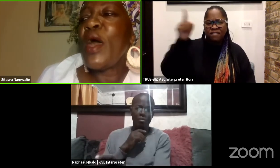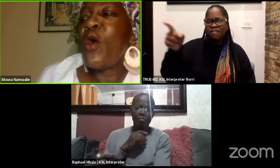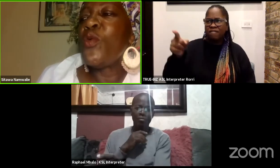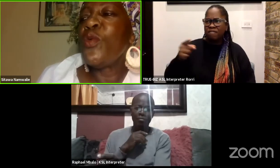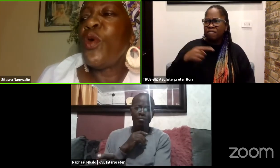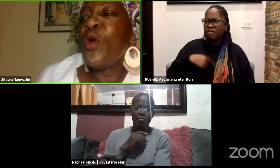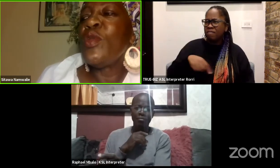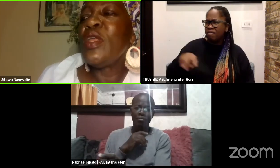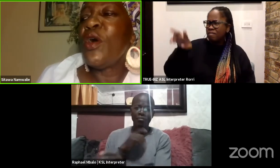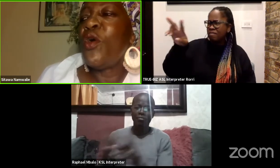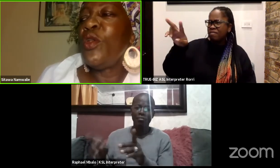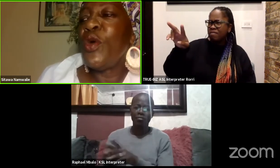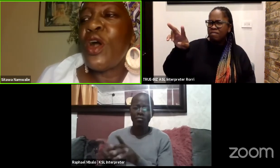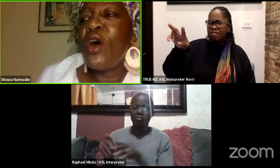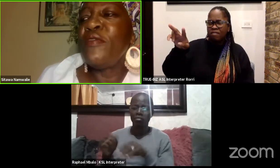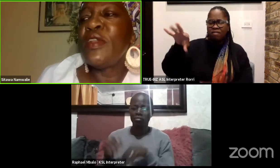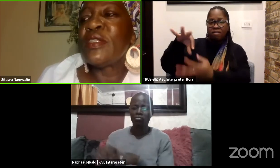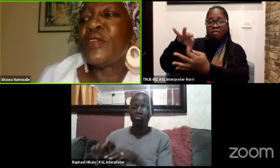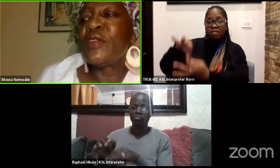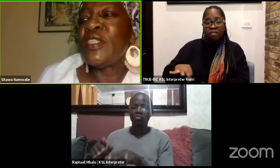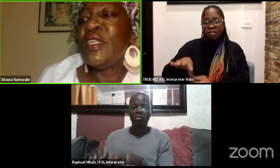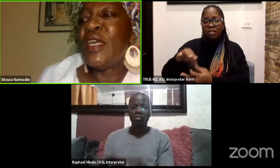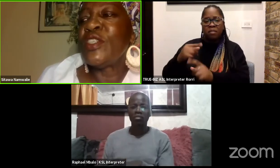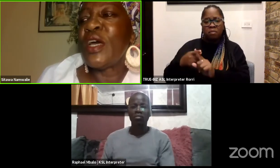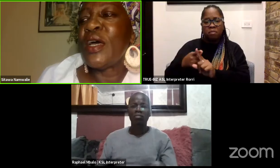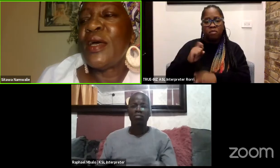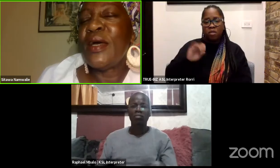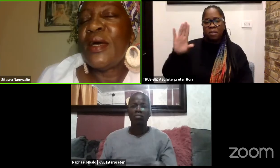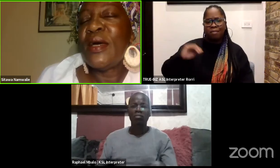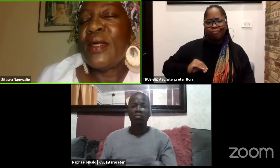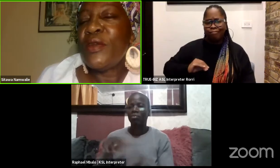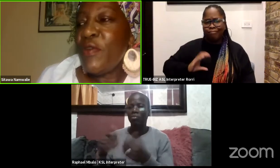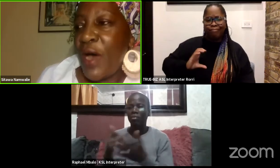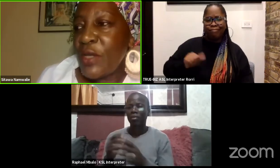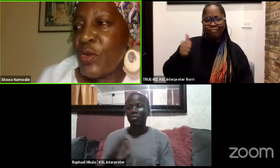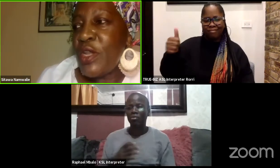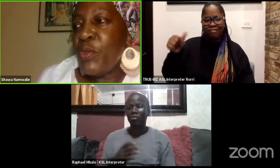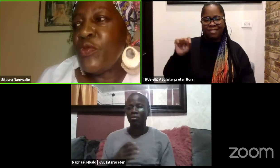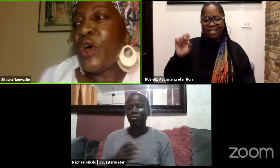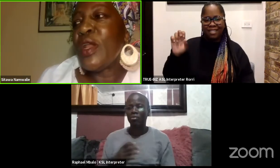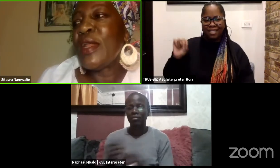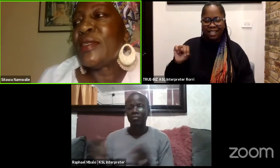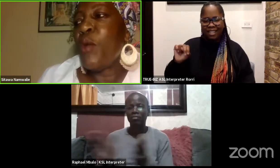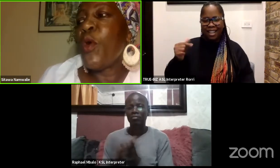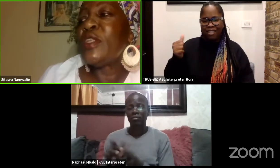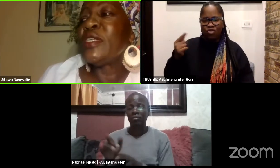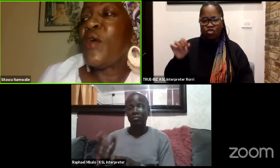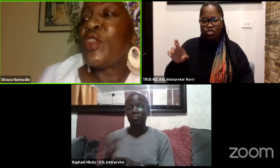by only the all knowing confidence of a teenager. The river has already moved on and is now pointing out